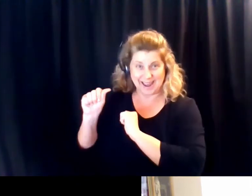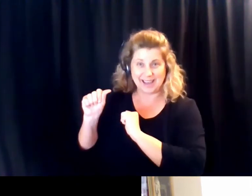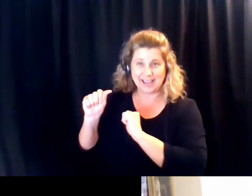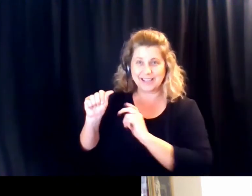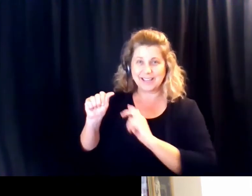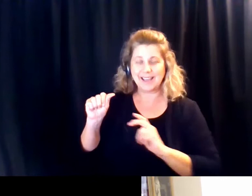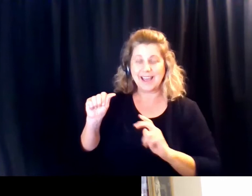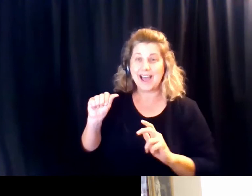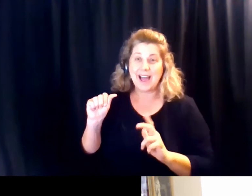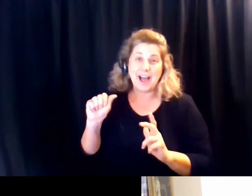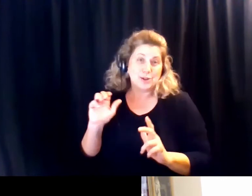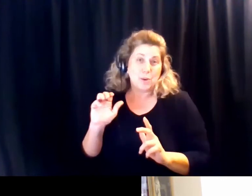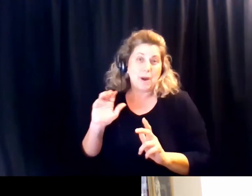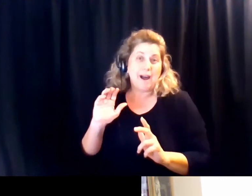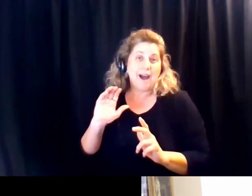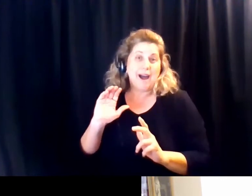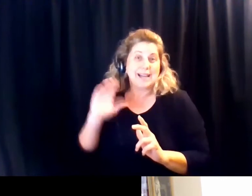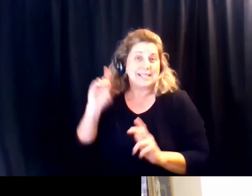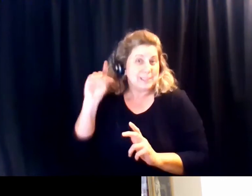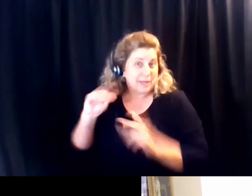Judith Heumann: African Americans and Latinos and others who are dying.